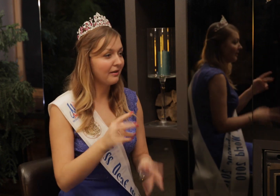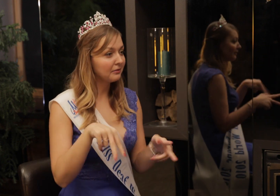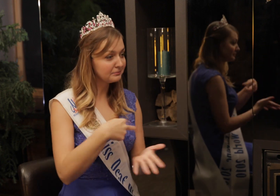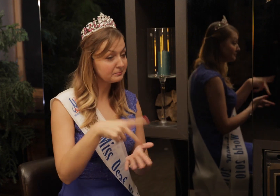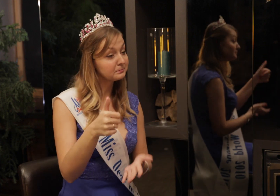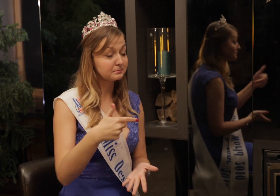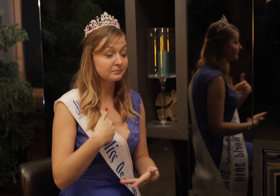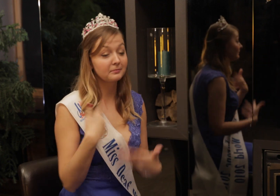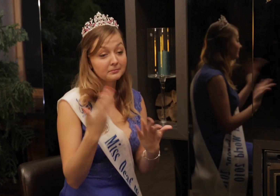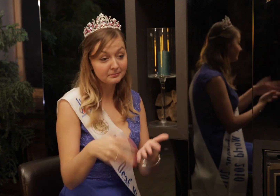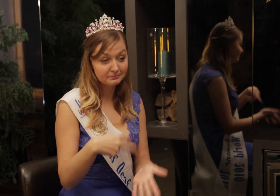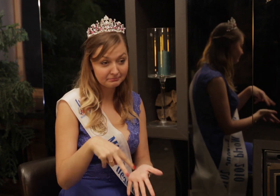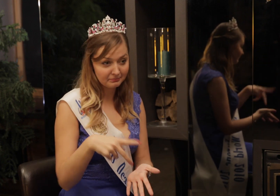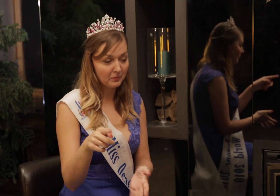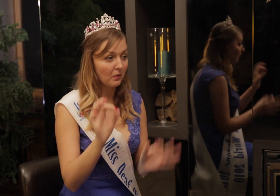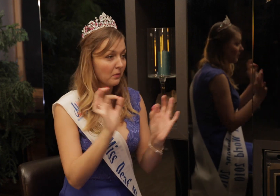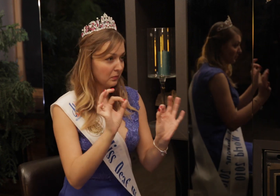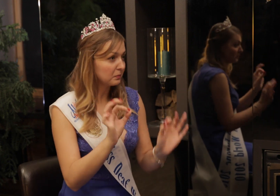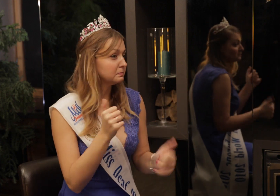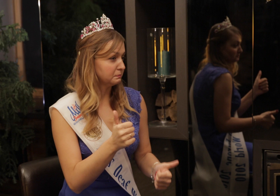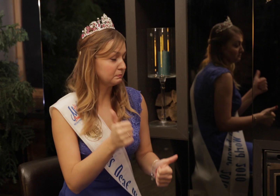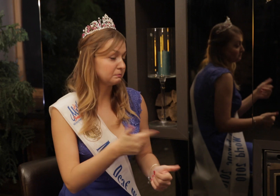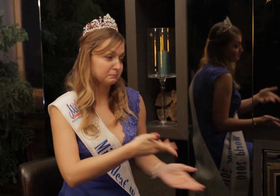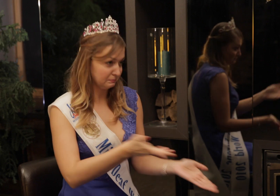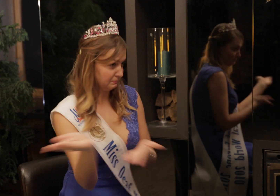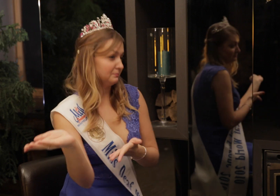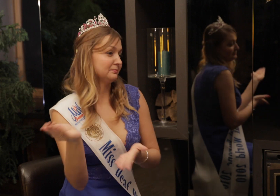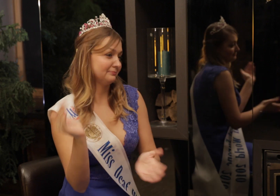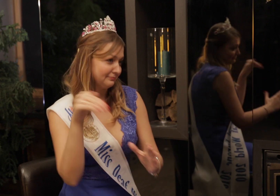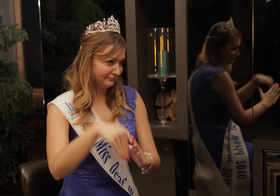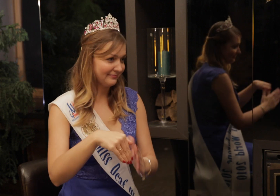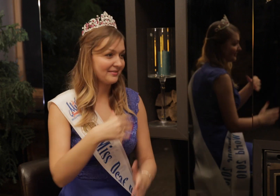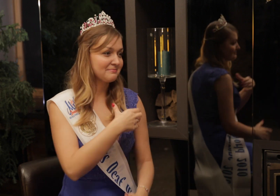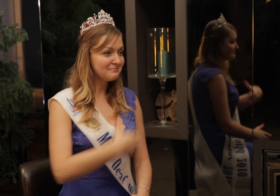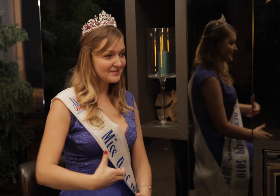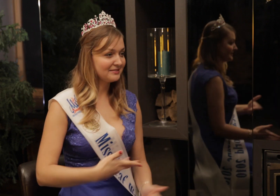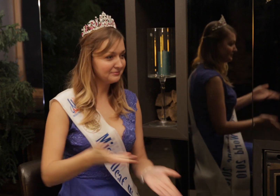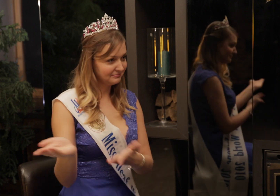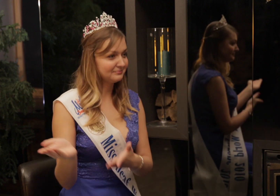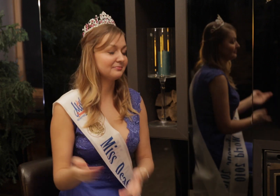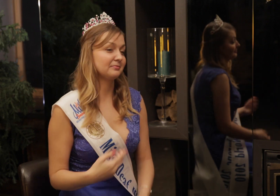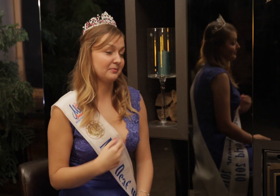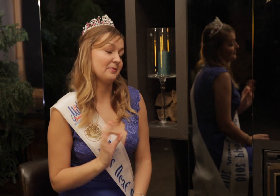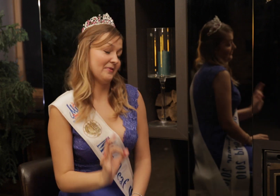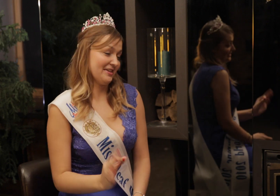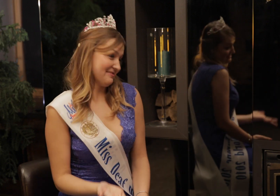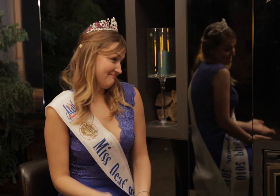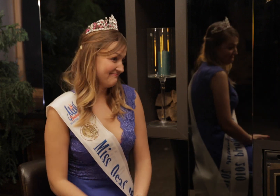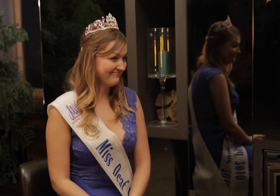I showed them my dance, and that is how I got in the pageant. I was like, “ok.”